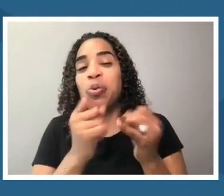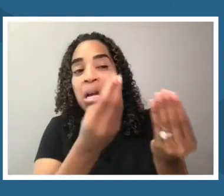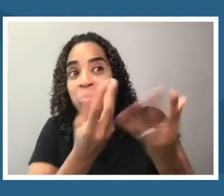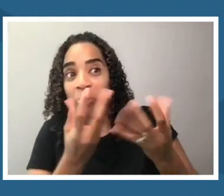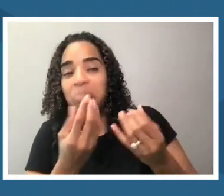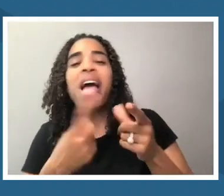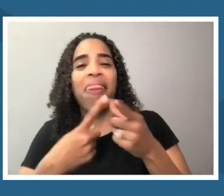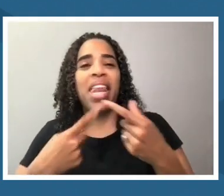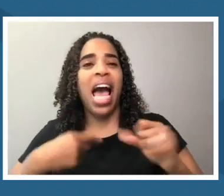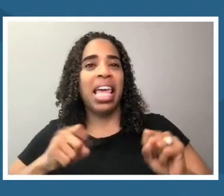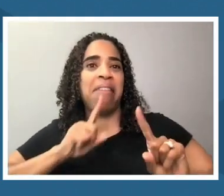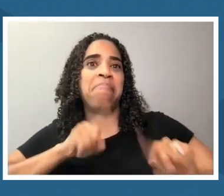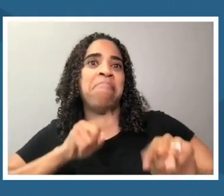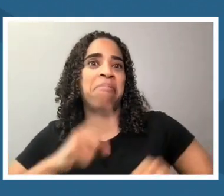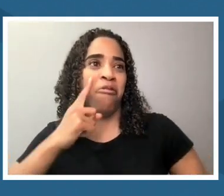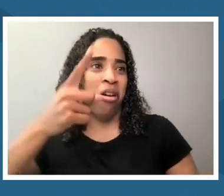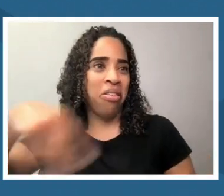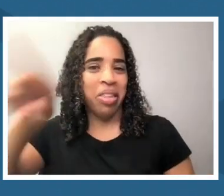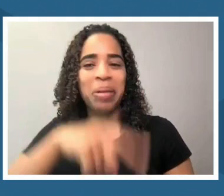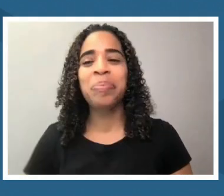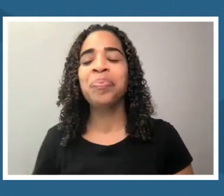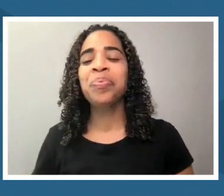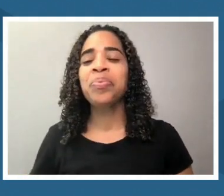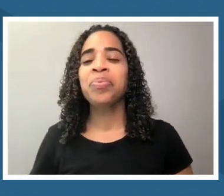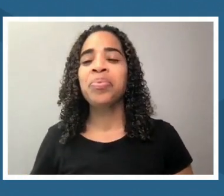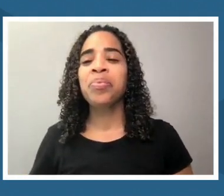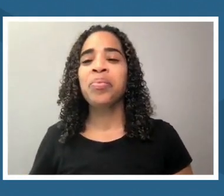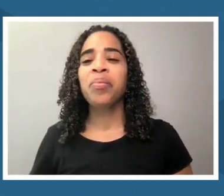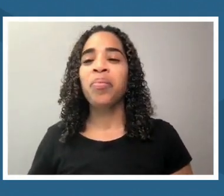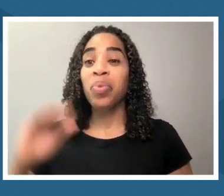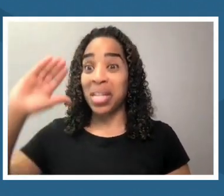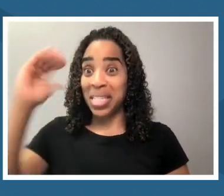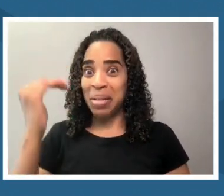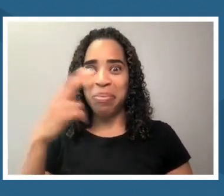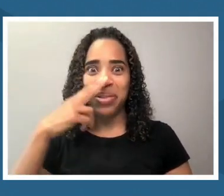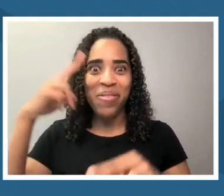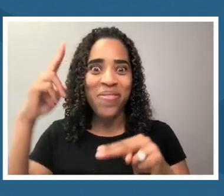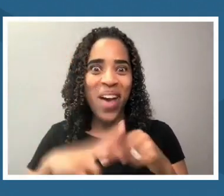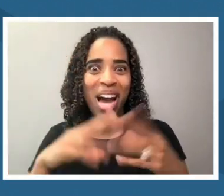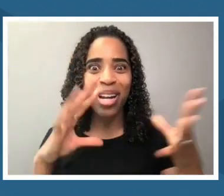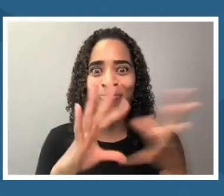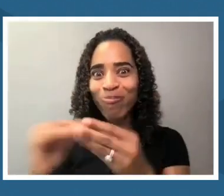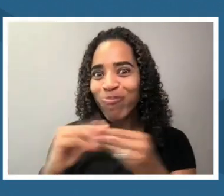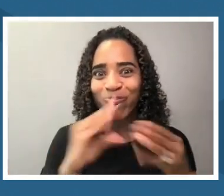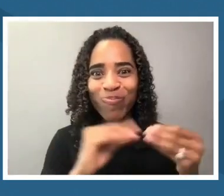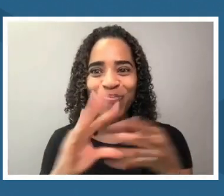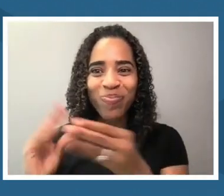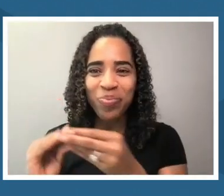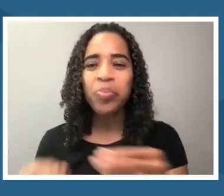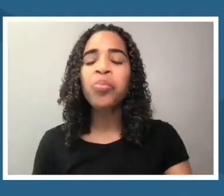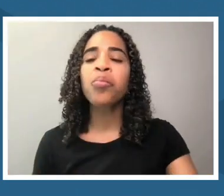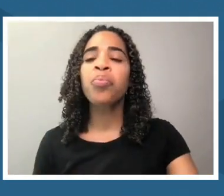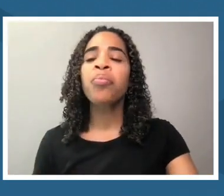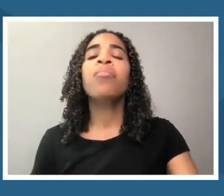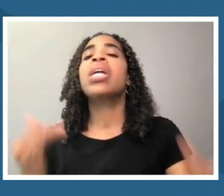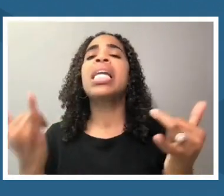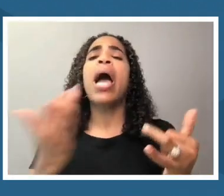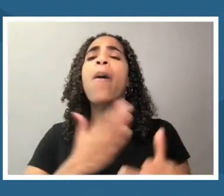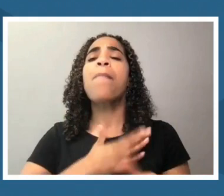um you know it sounds like really fun um